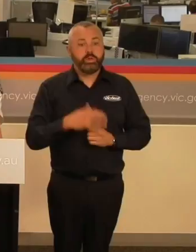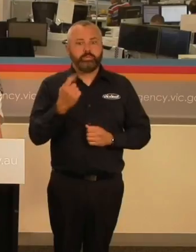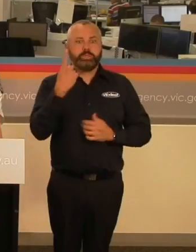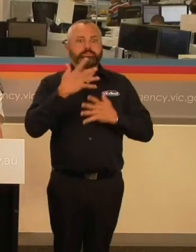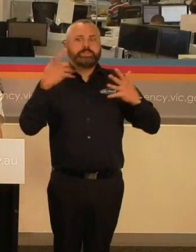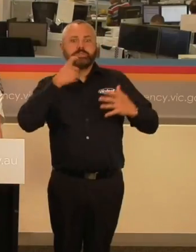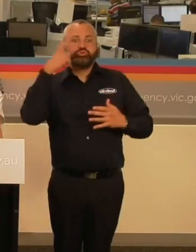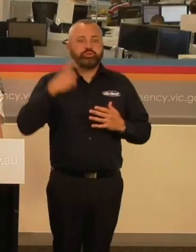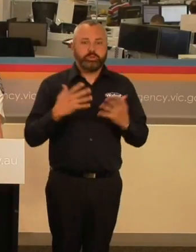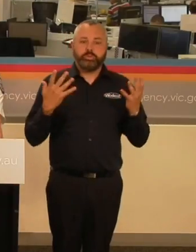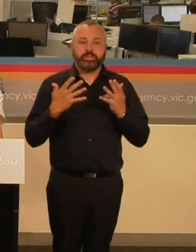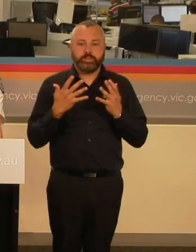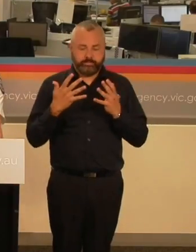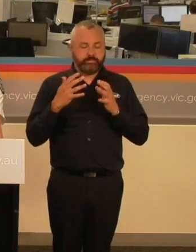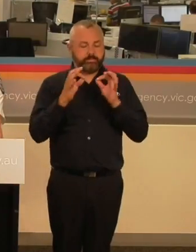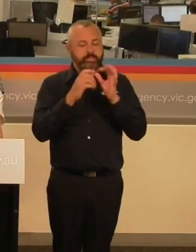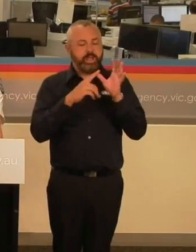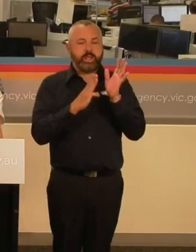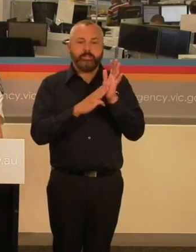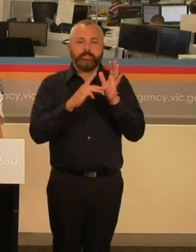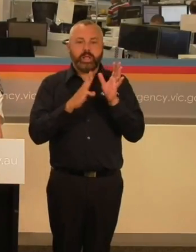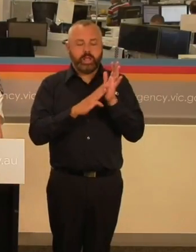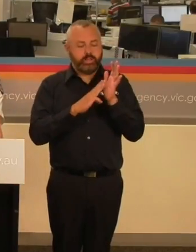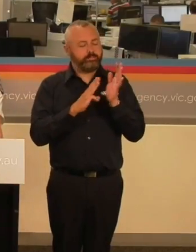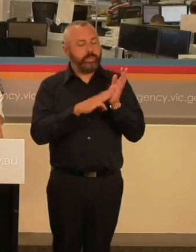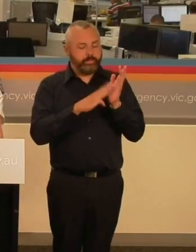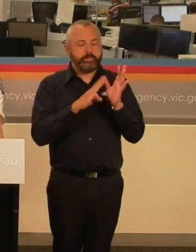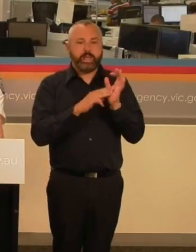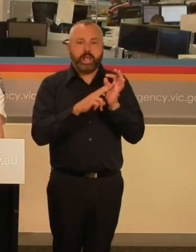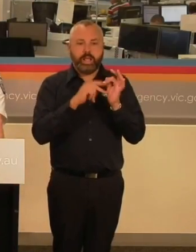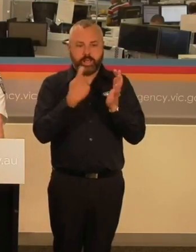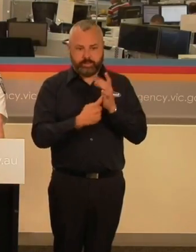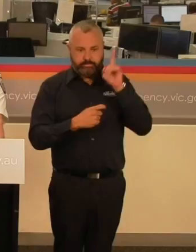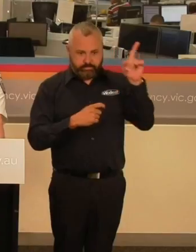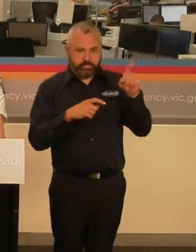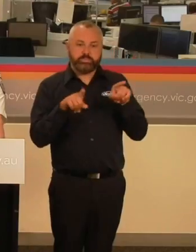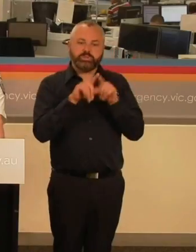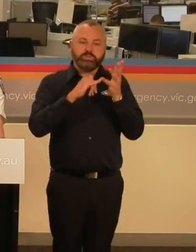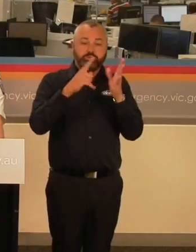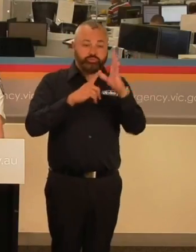between Dartmoor and Mount Gambia being responded to by Victorian resources and